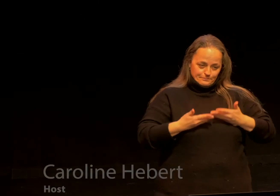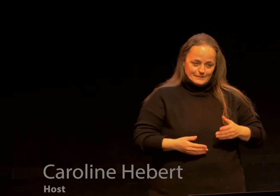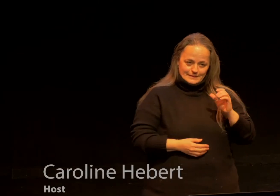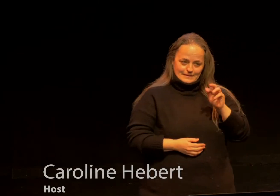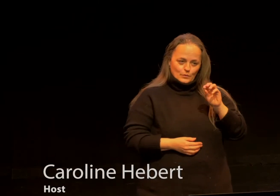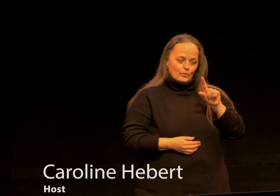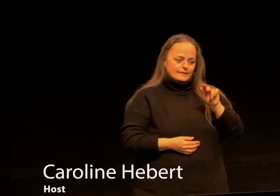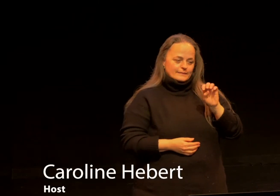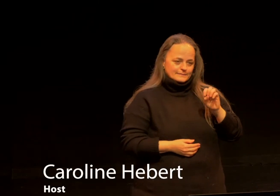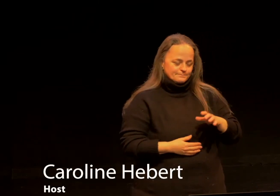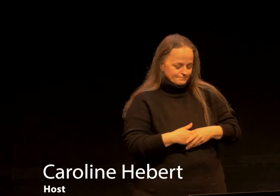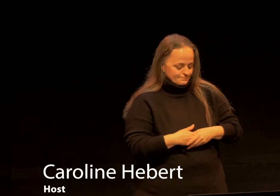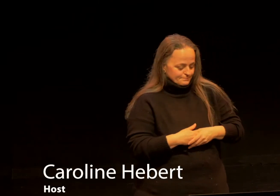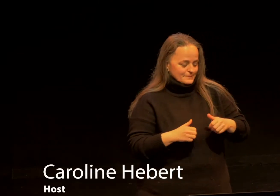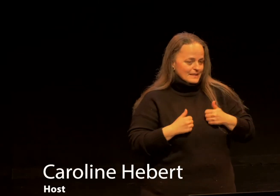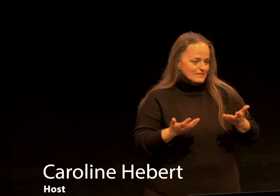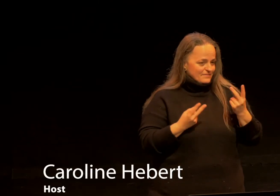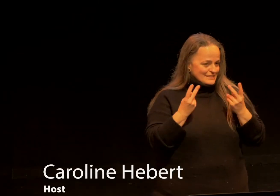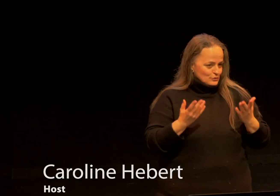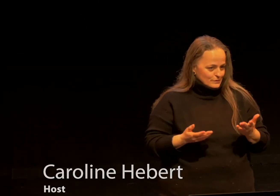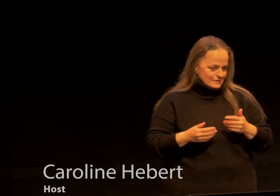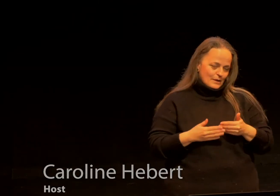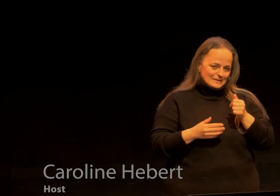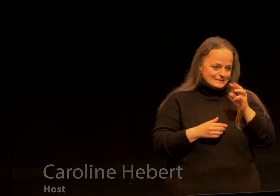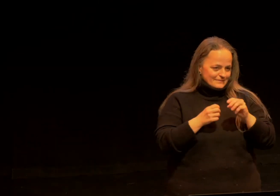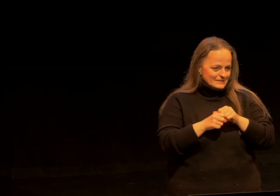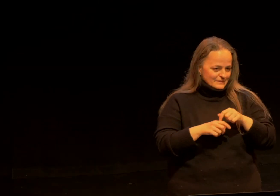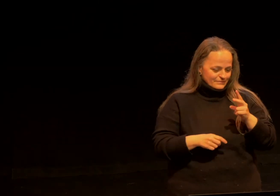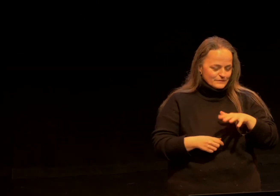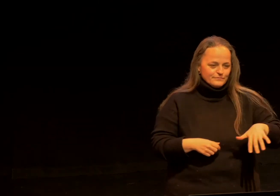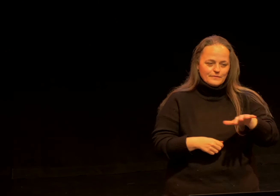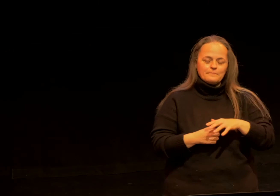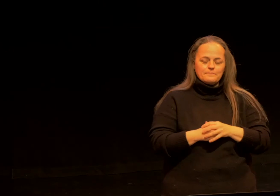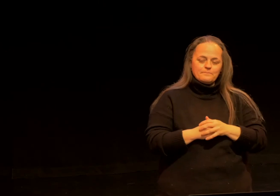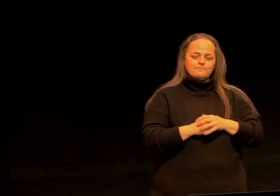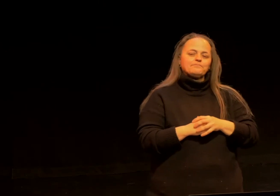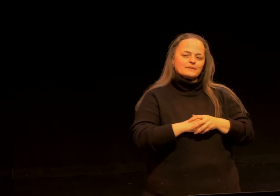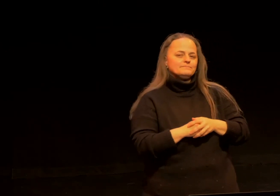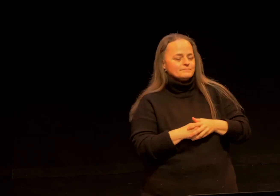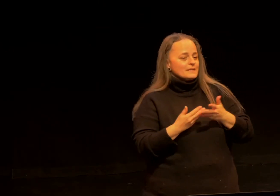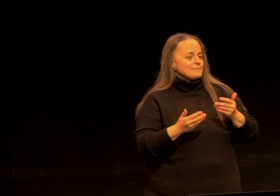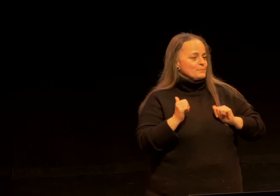Hello everyone, I'm Caroline and I've lived in the Vancouver area for about six years now.